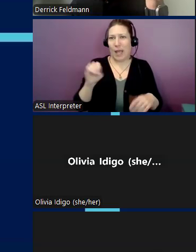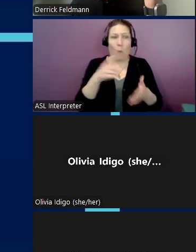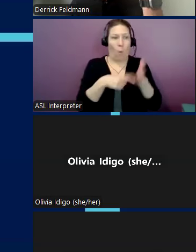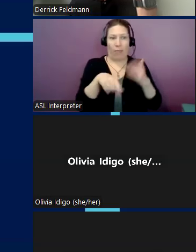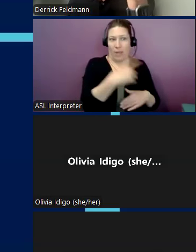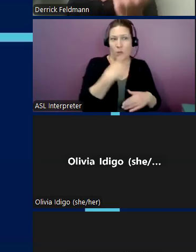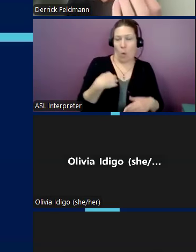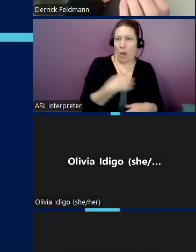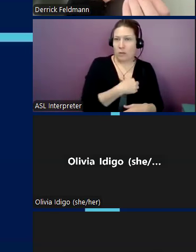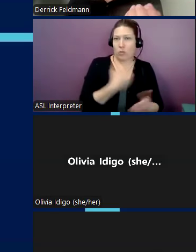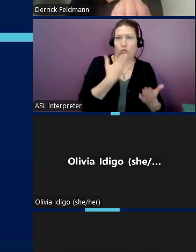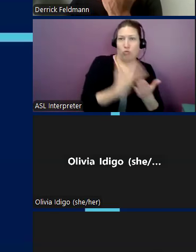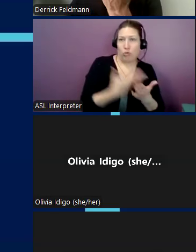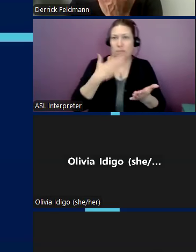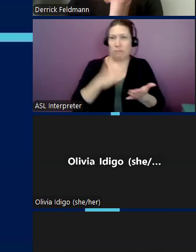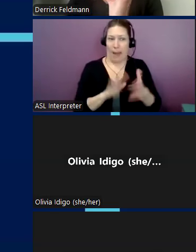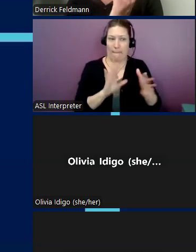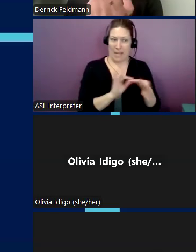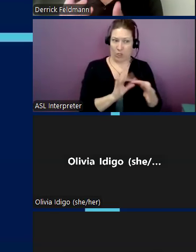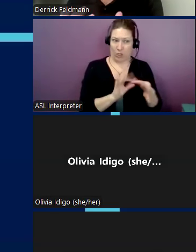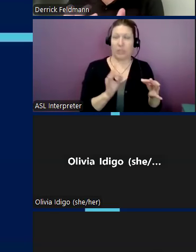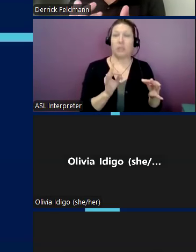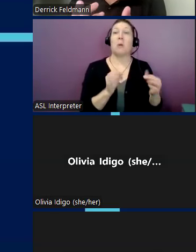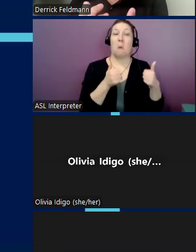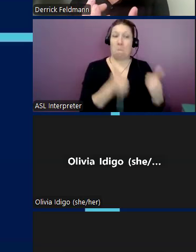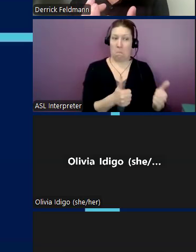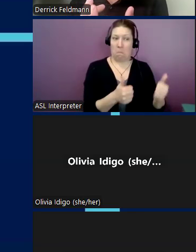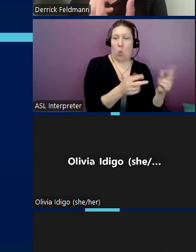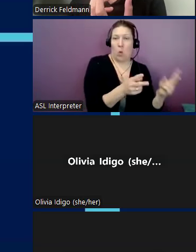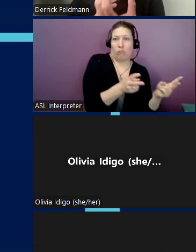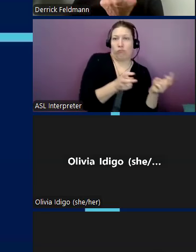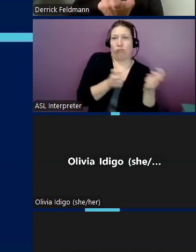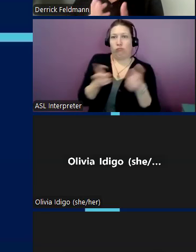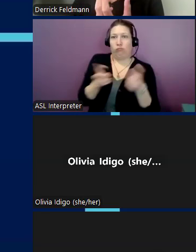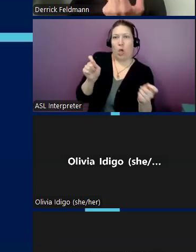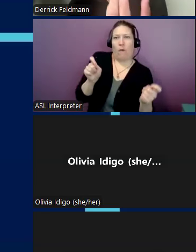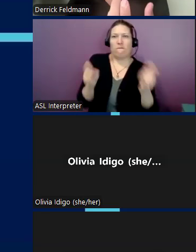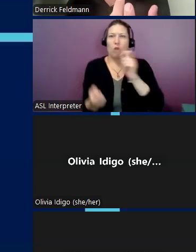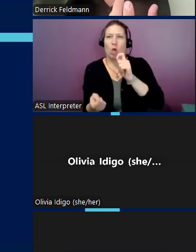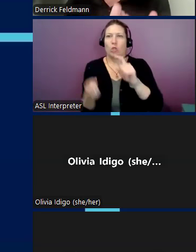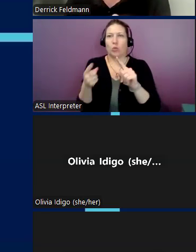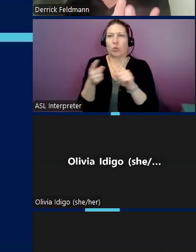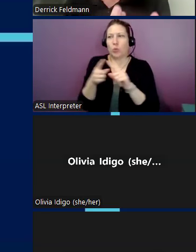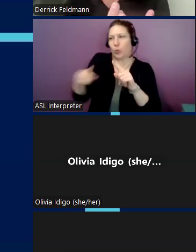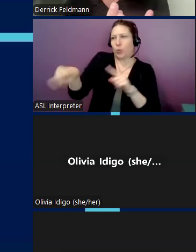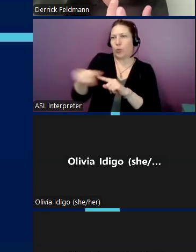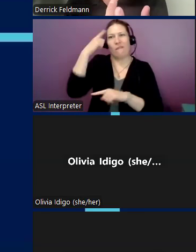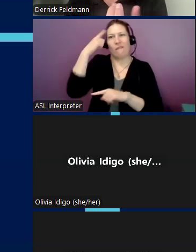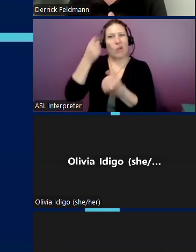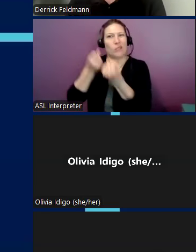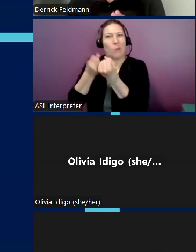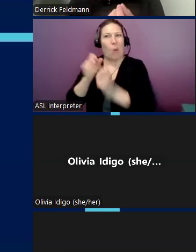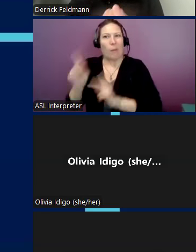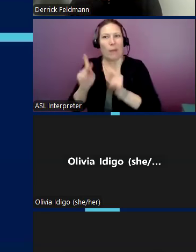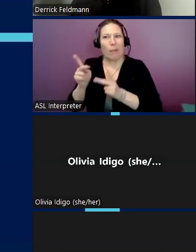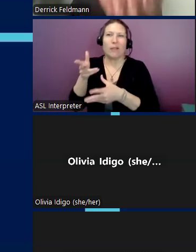And then we optimized those and converted them into messages that were used by trusted for trusted messengers.